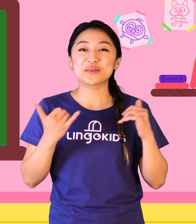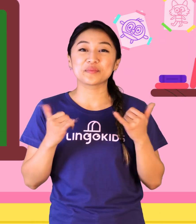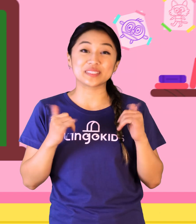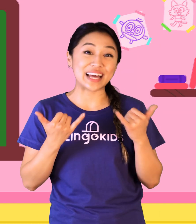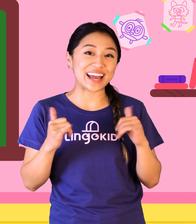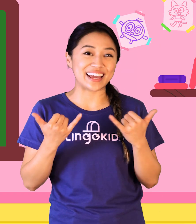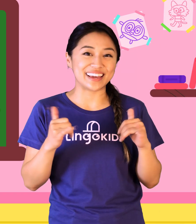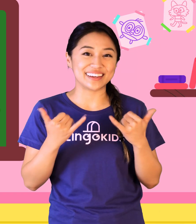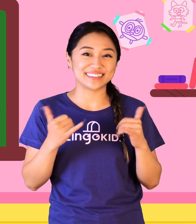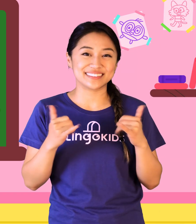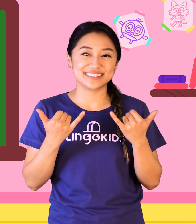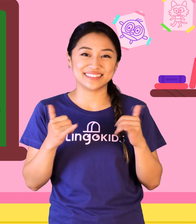"play."